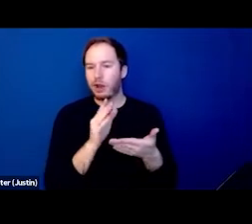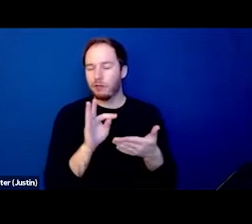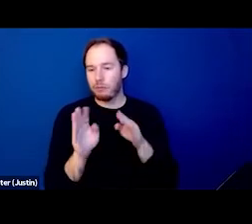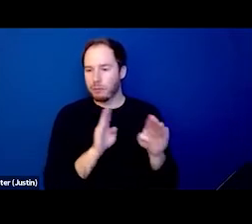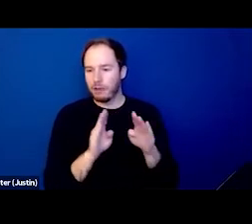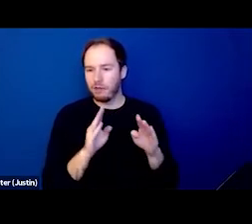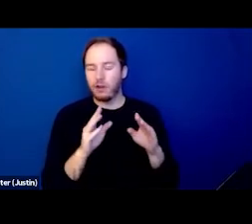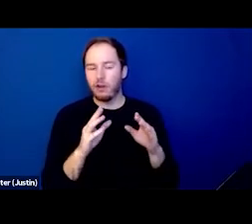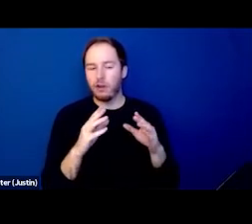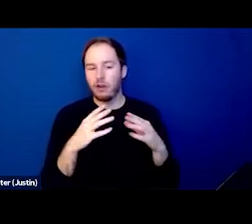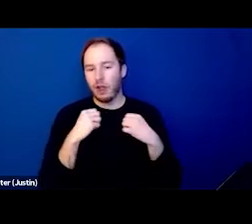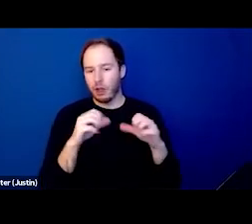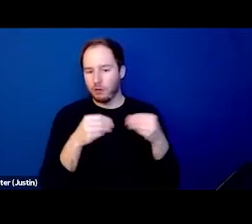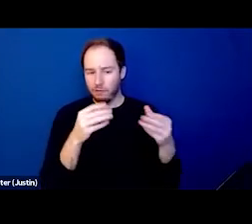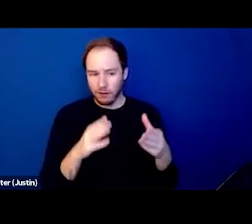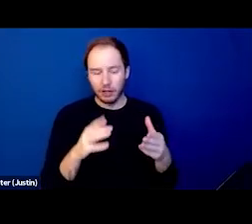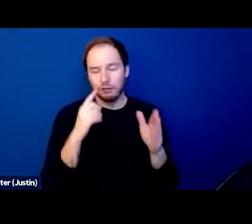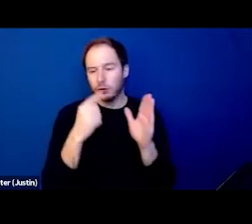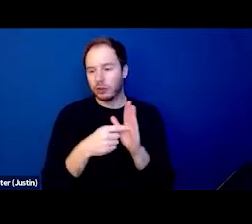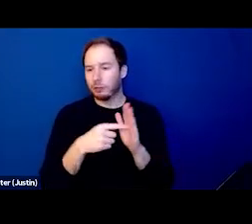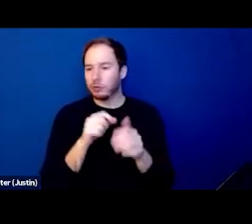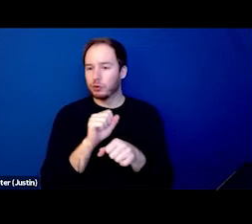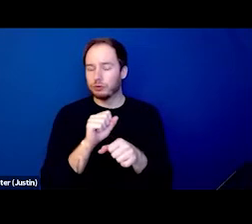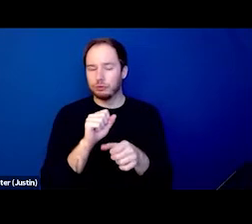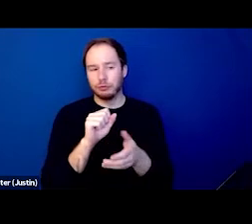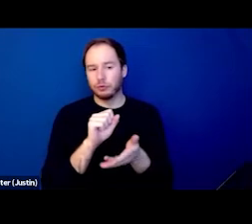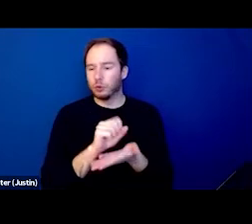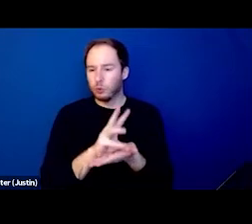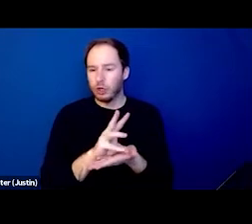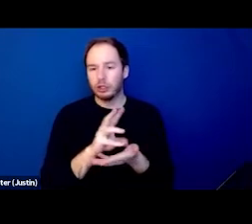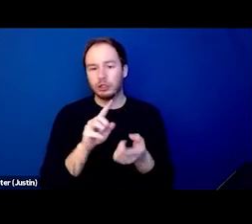that can be social workers, psychiatrists, psychologists.